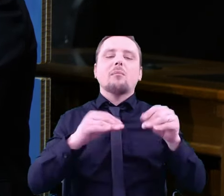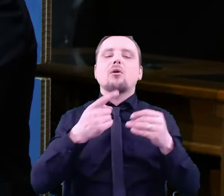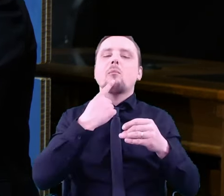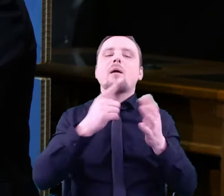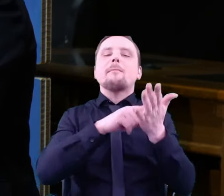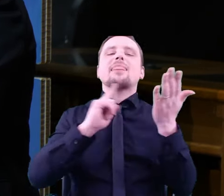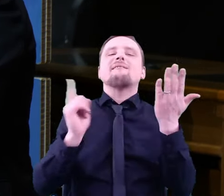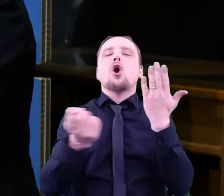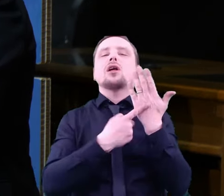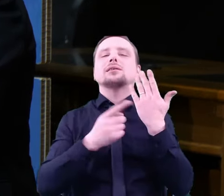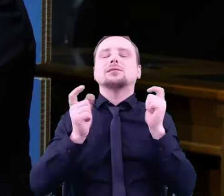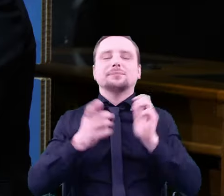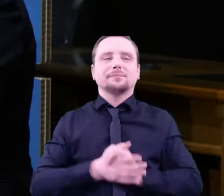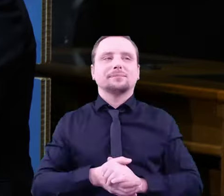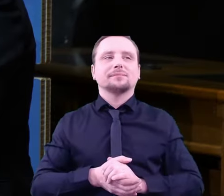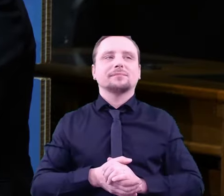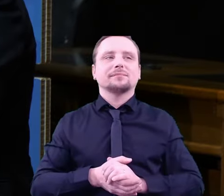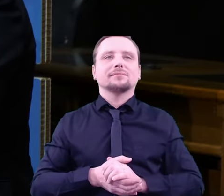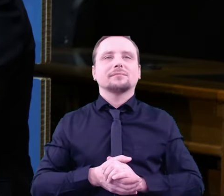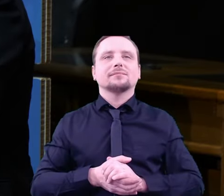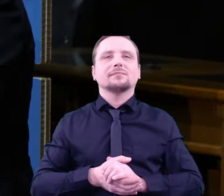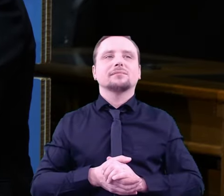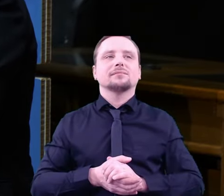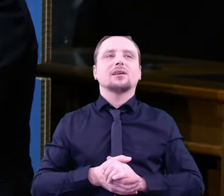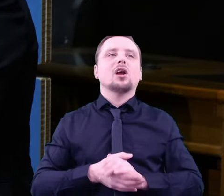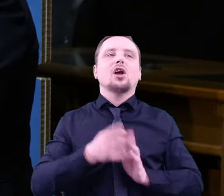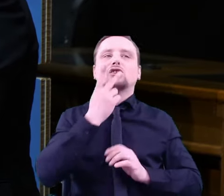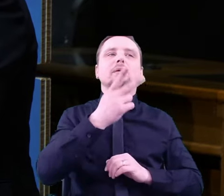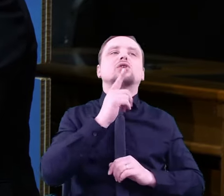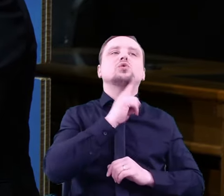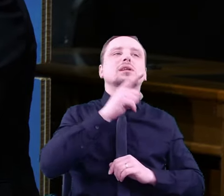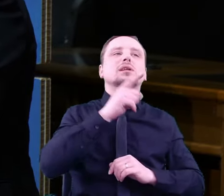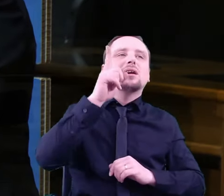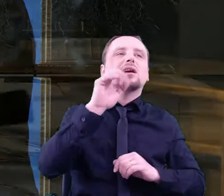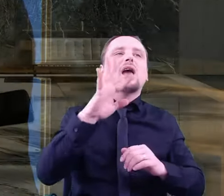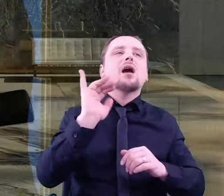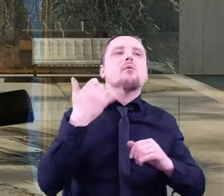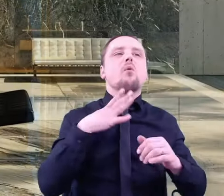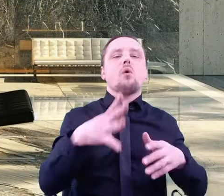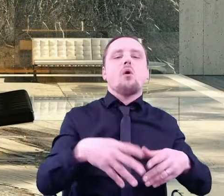Please have a look at how artificial intelligence has already evolved in the text to image mode.